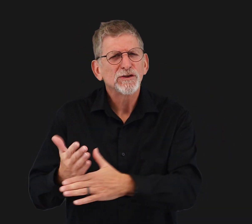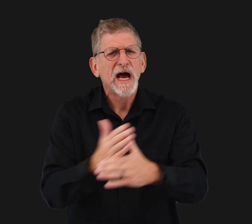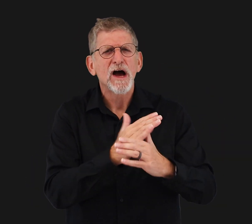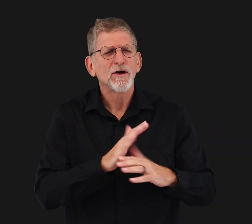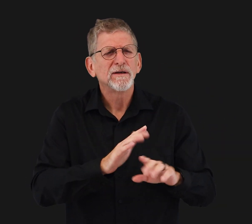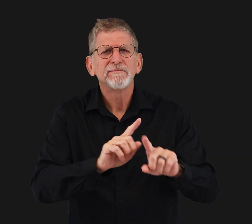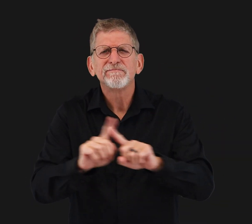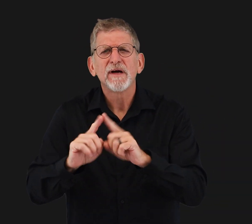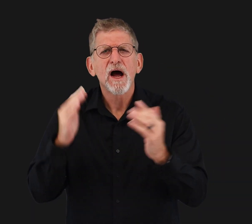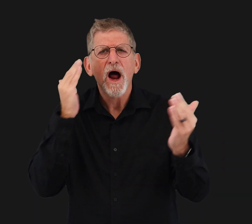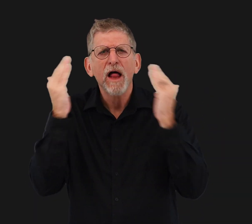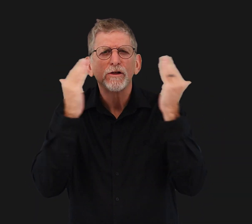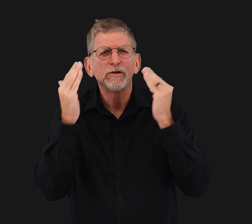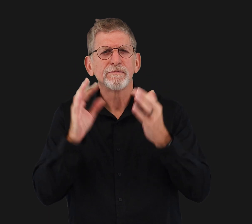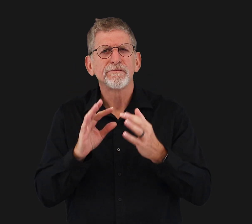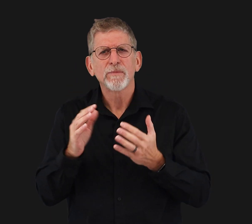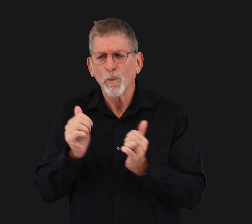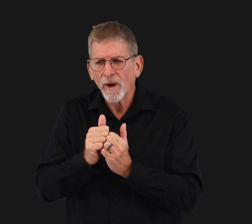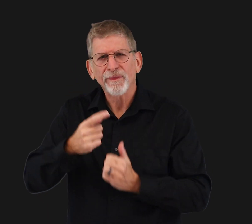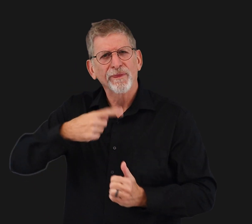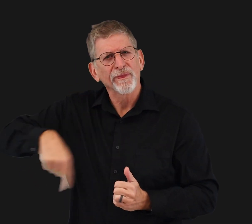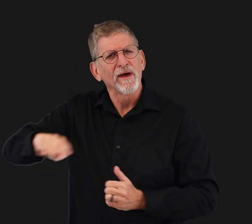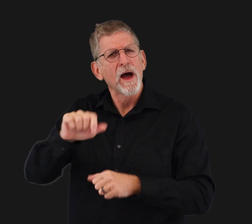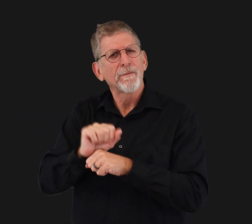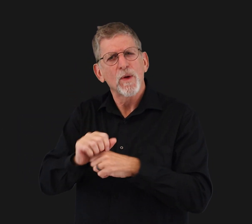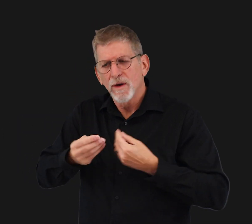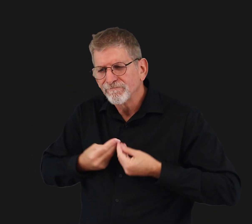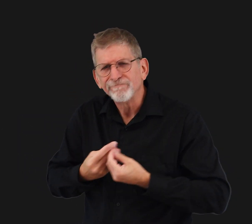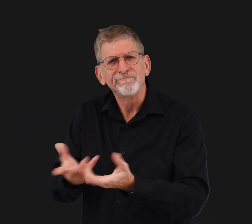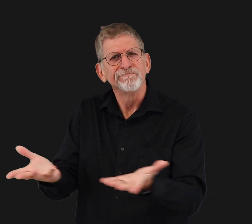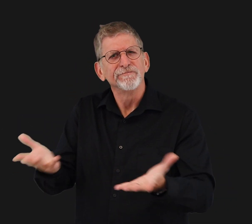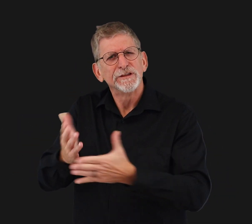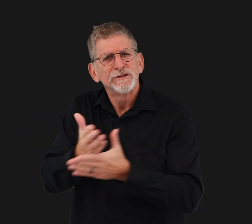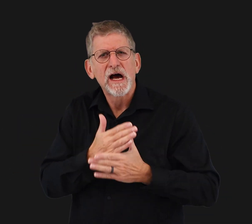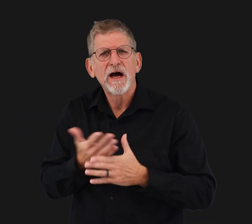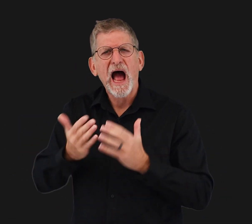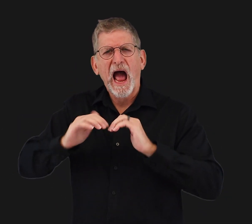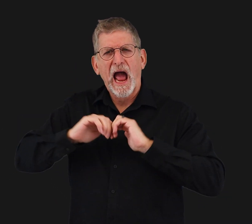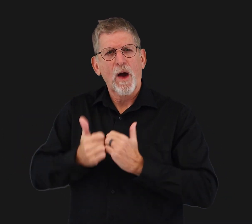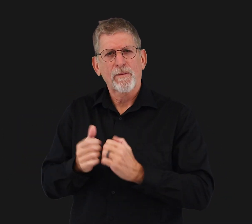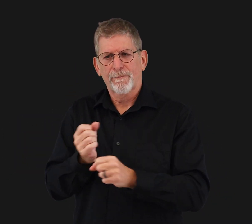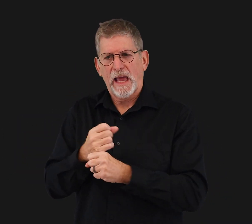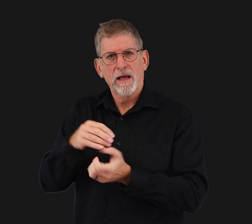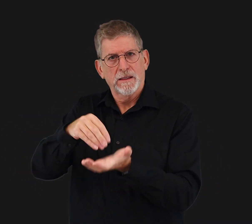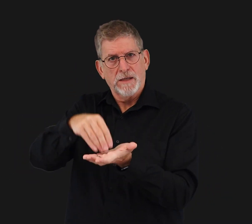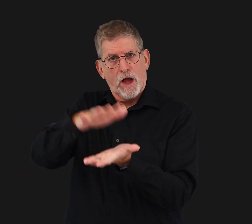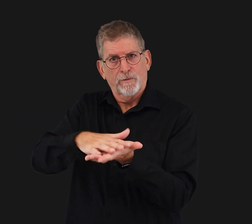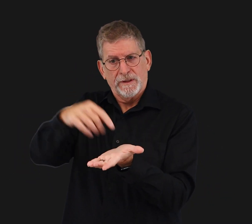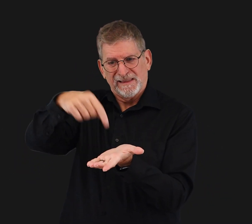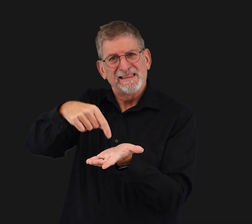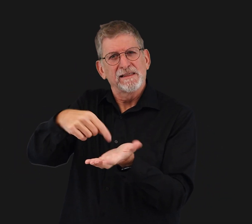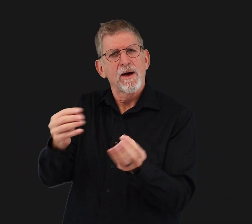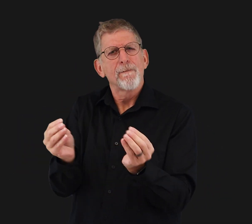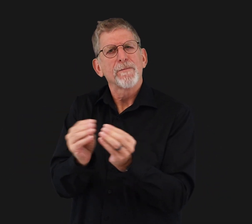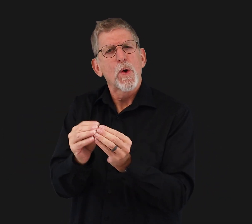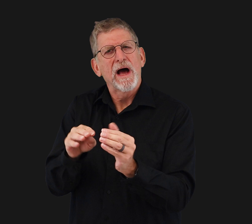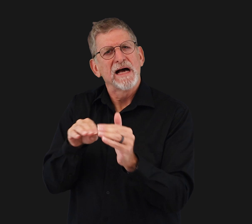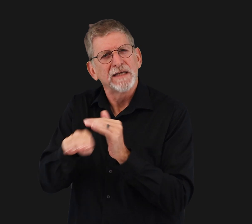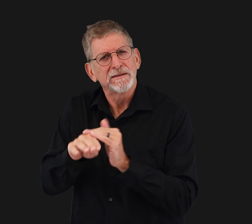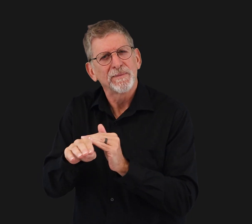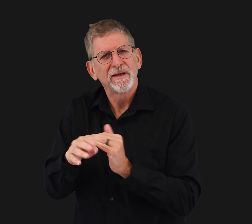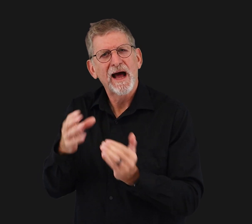• Sharing knowledge with employees on how to make documents accessible and easy to use,